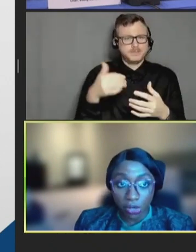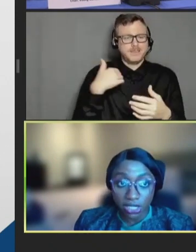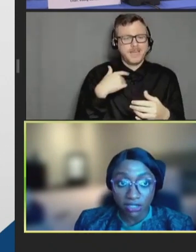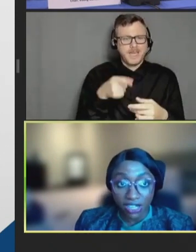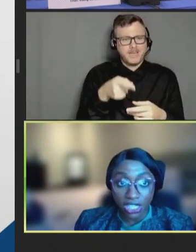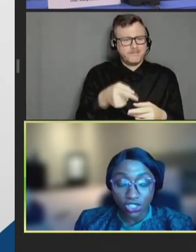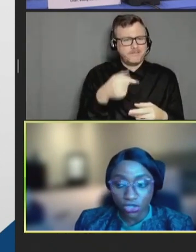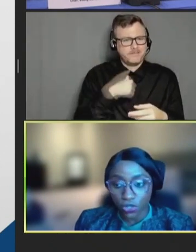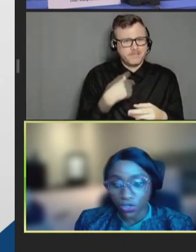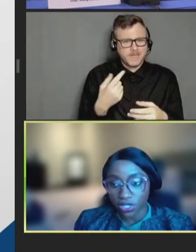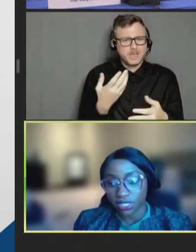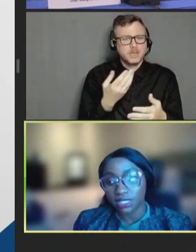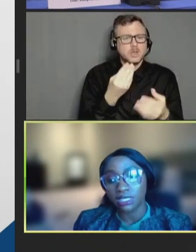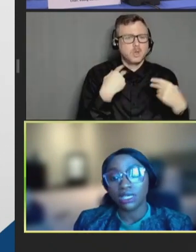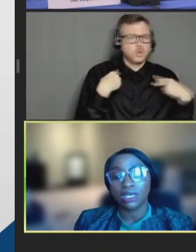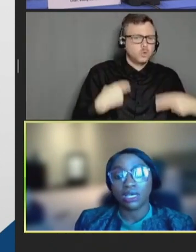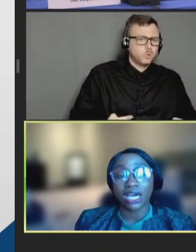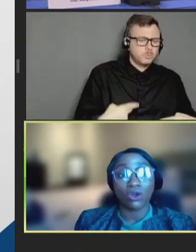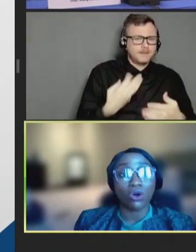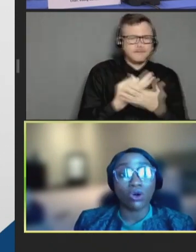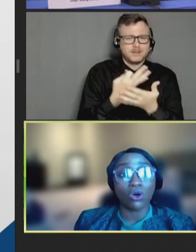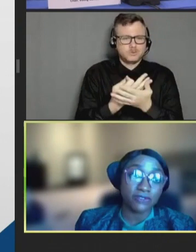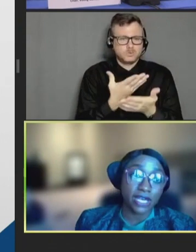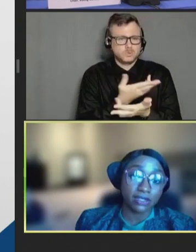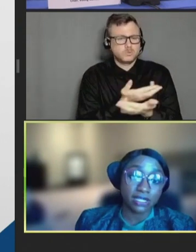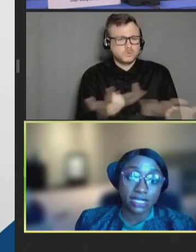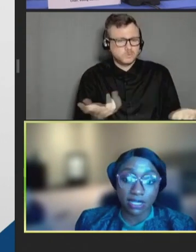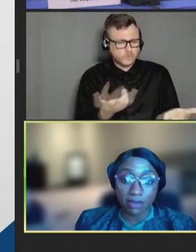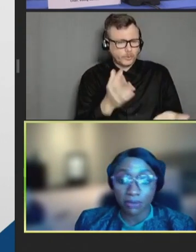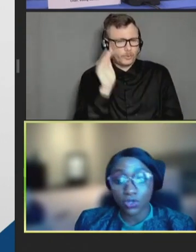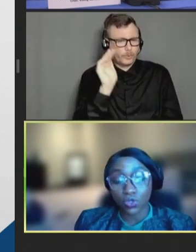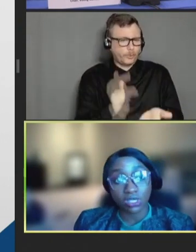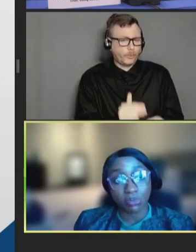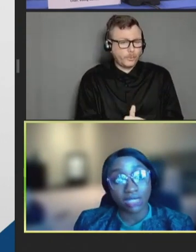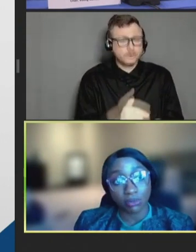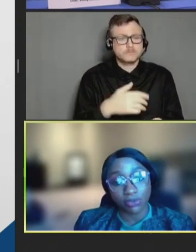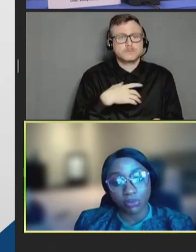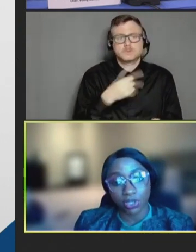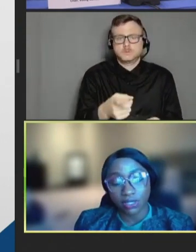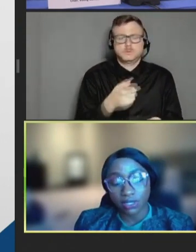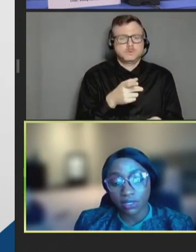human and financial resources at all levels of the health system towards the pandemic response.